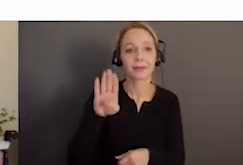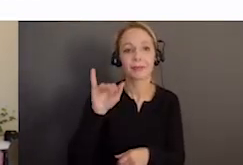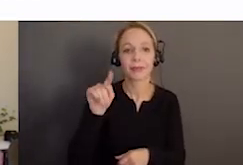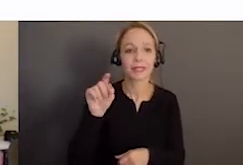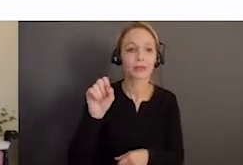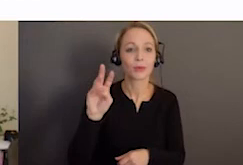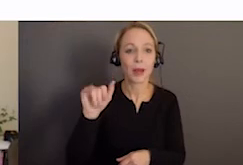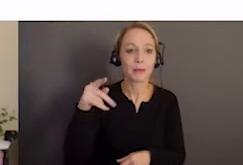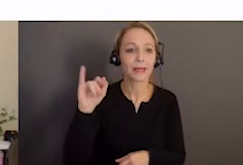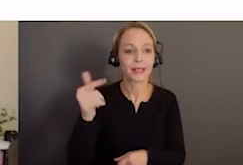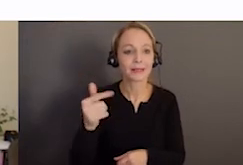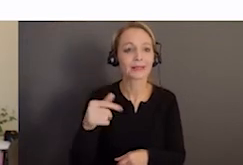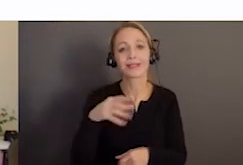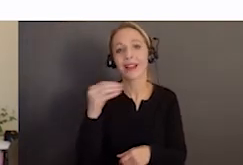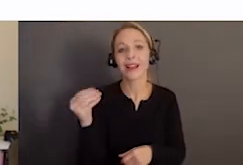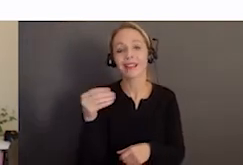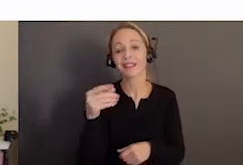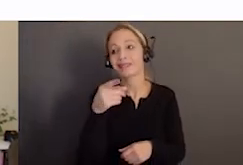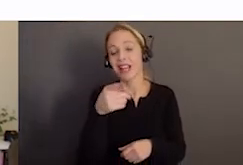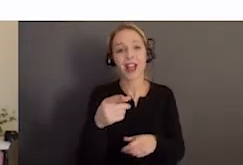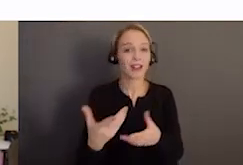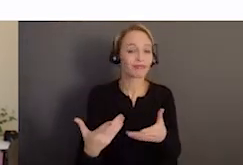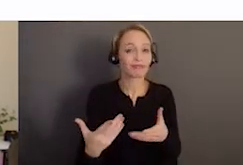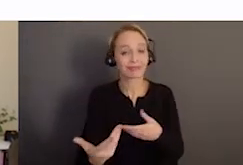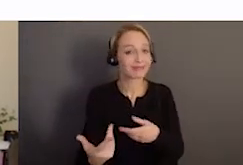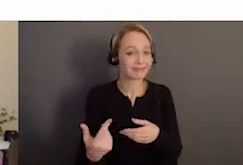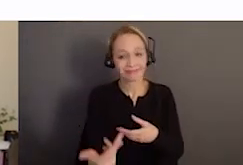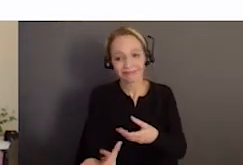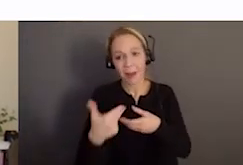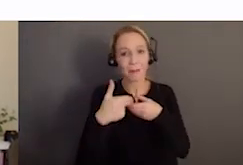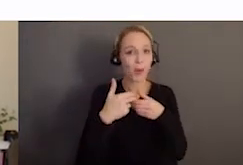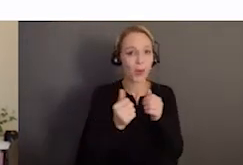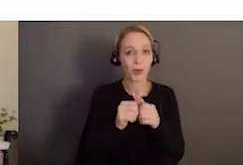SWAPPING AND THEY'RE ON BOARD WITH BIGLYTICS.